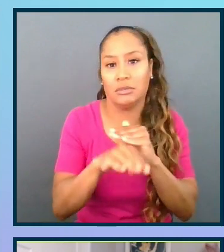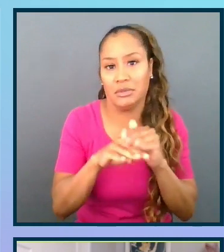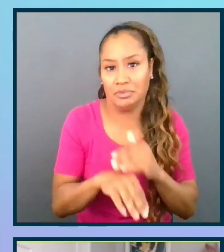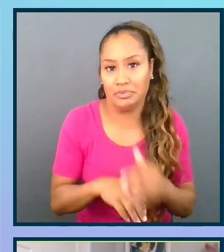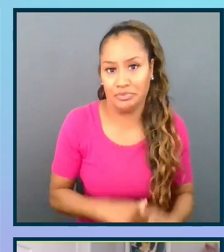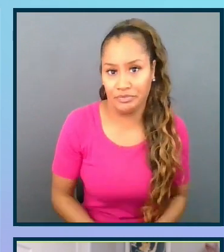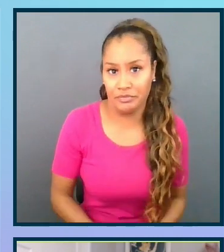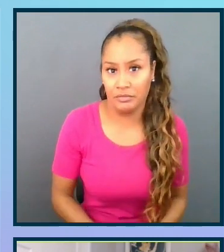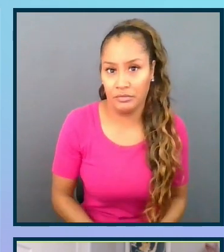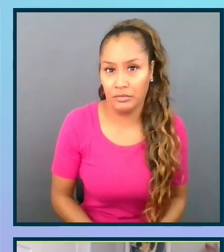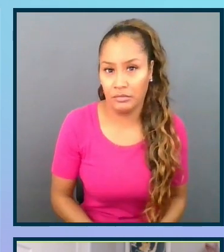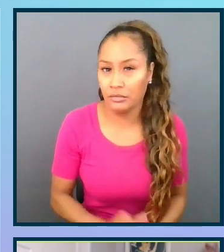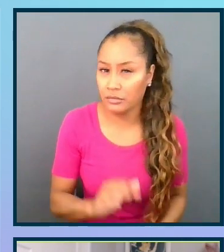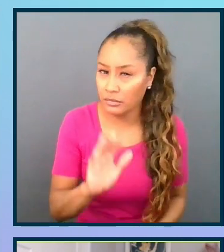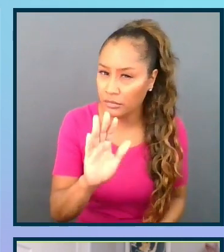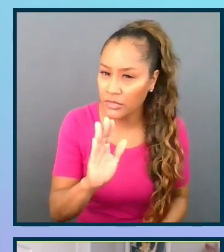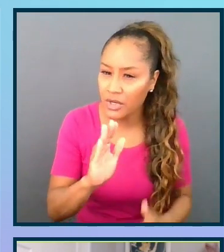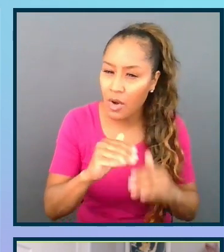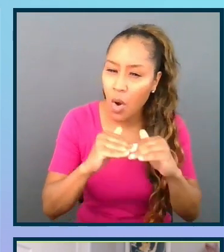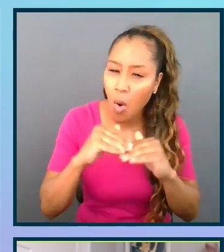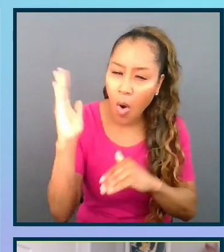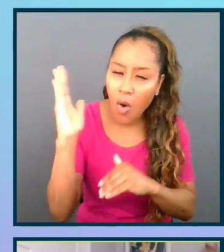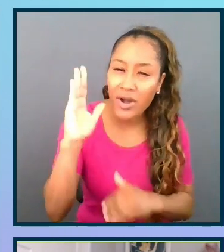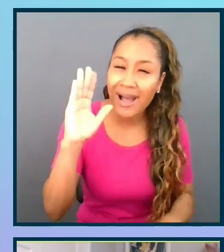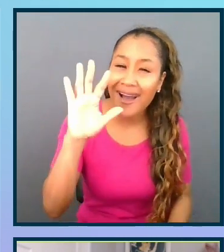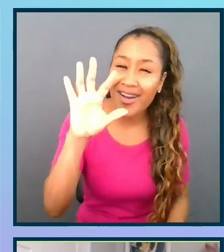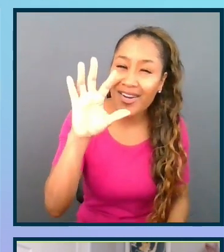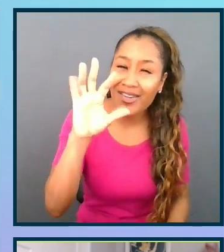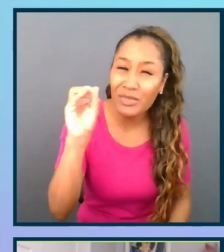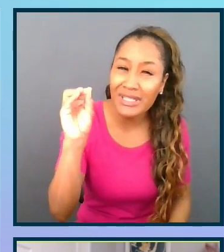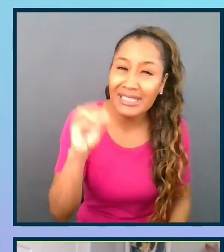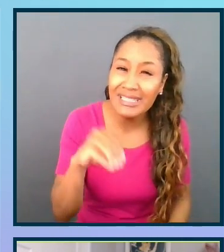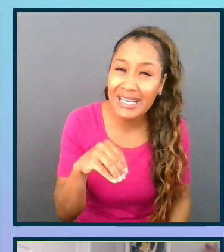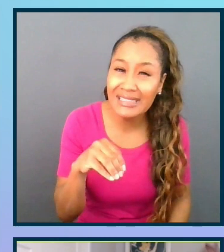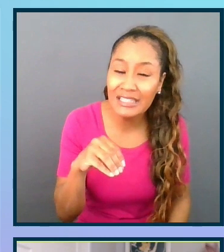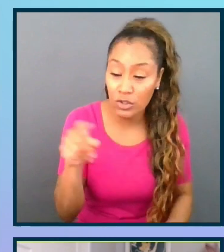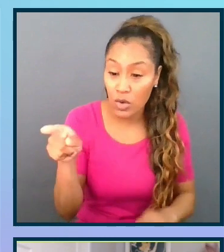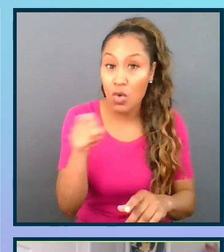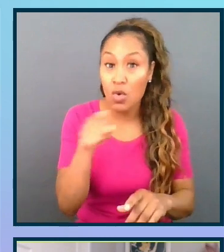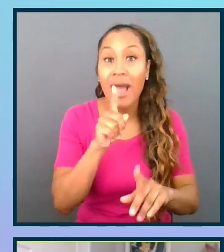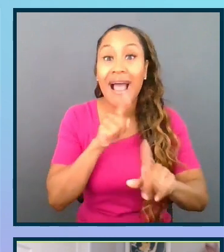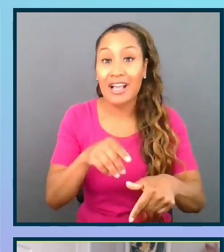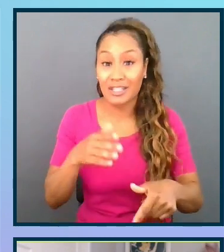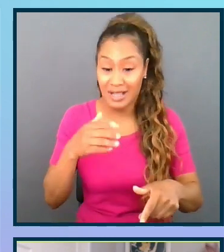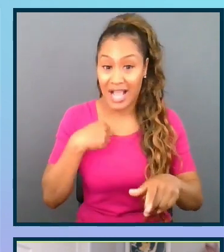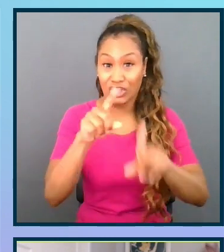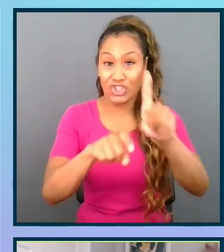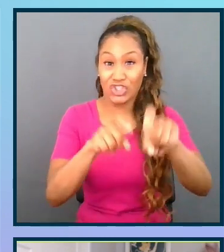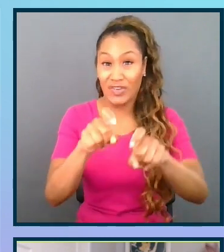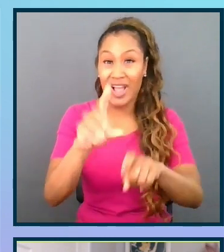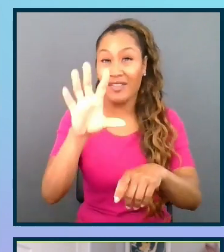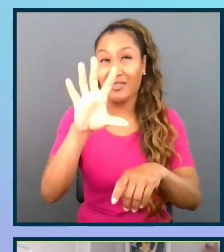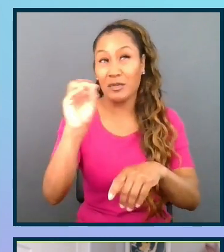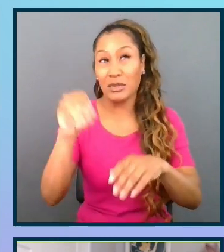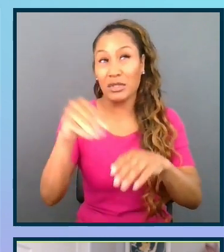That means over half of designers that filled out this survey, and probably at large,